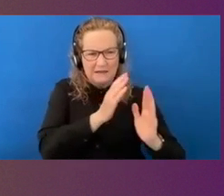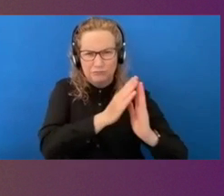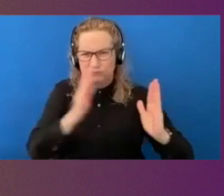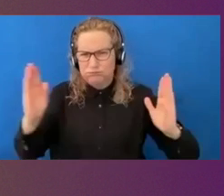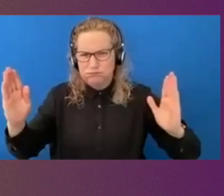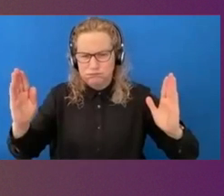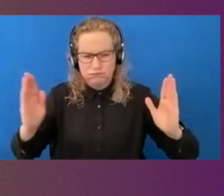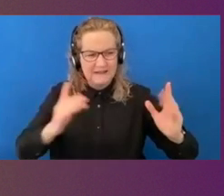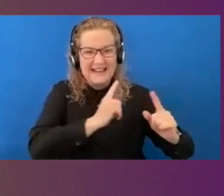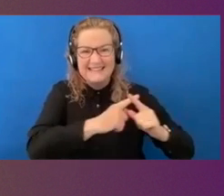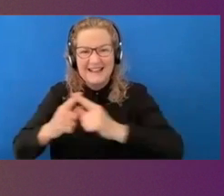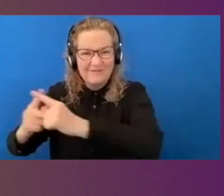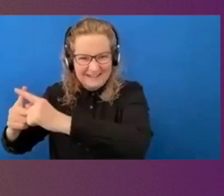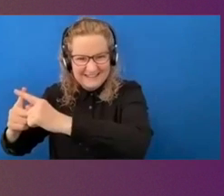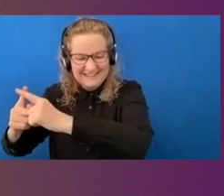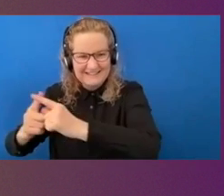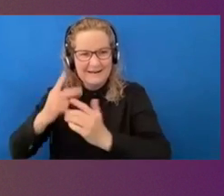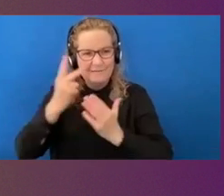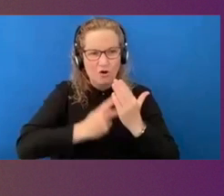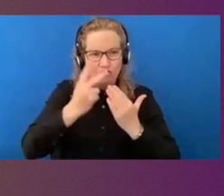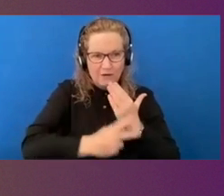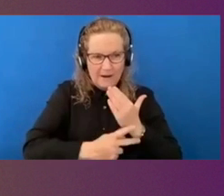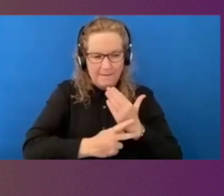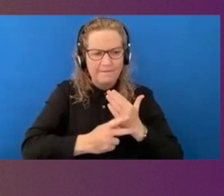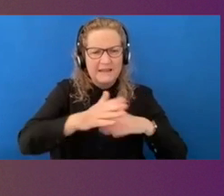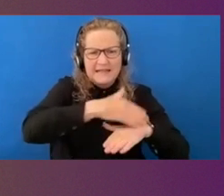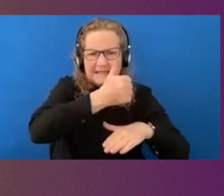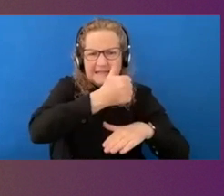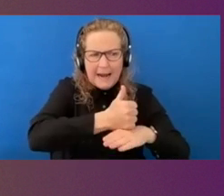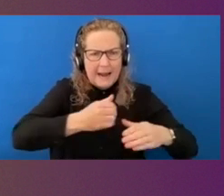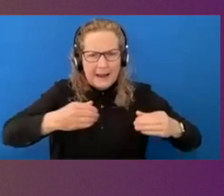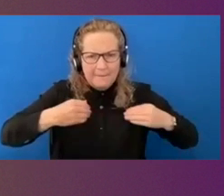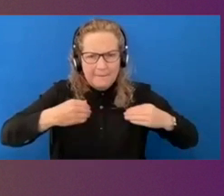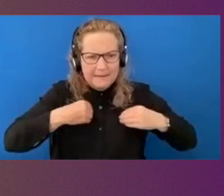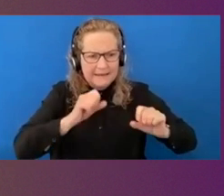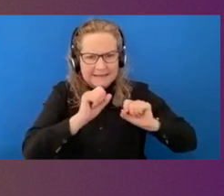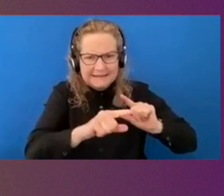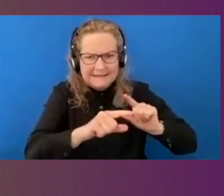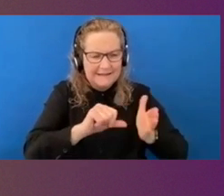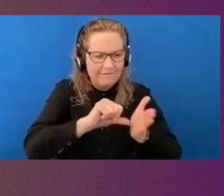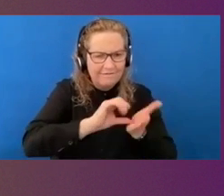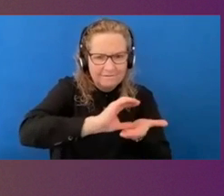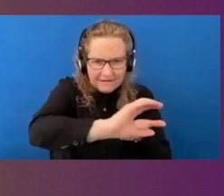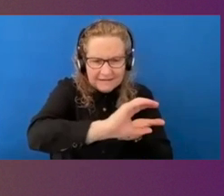stage startups with seed funding mentoring and support networks to commercialise their startups